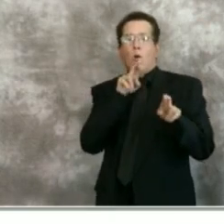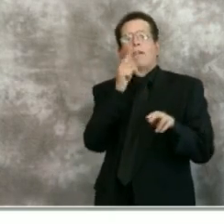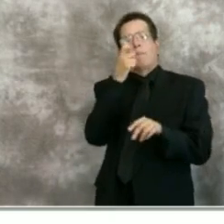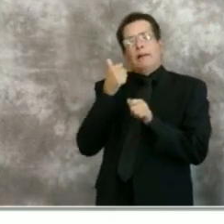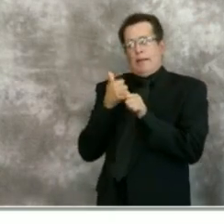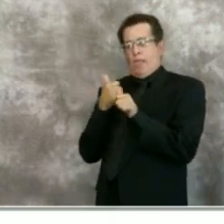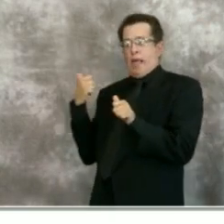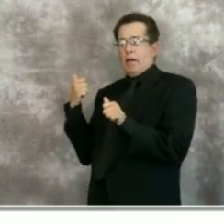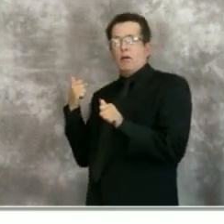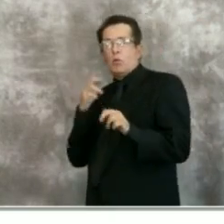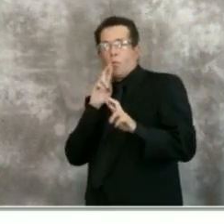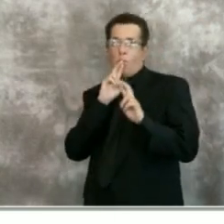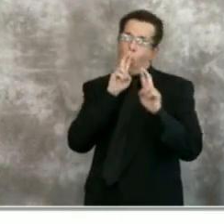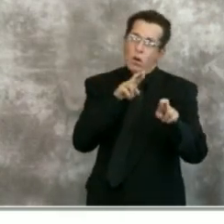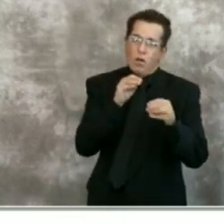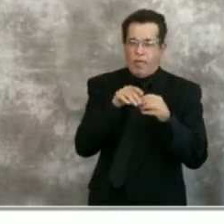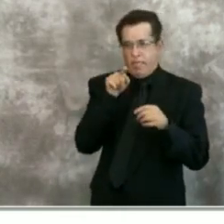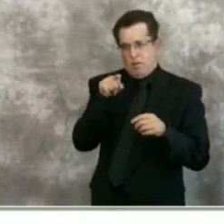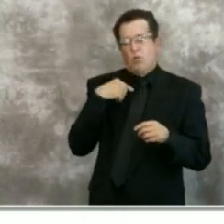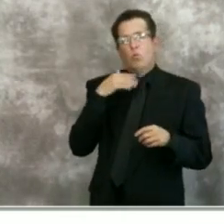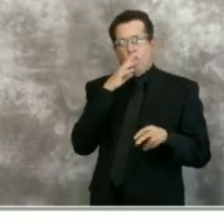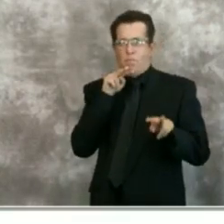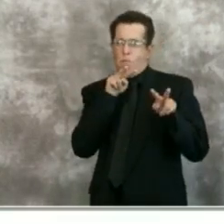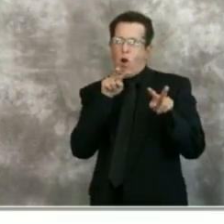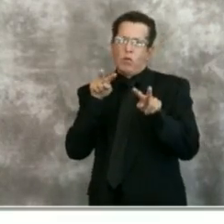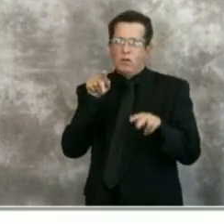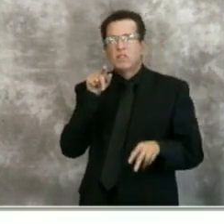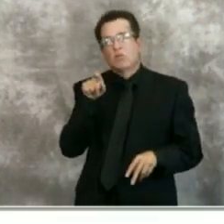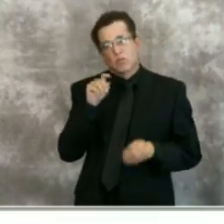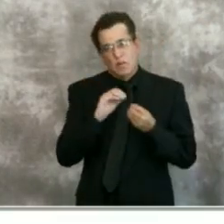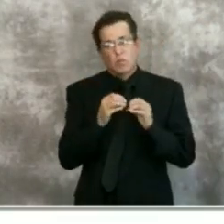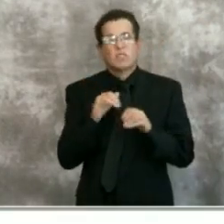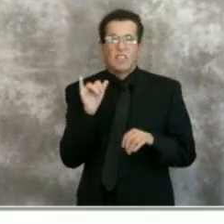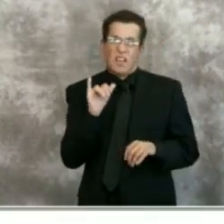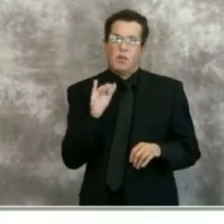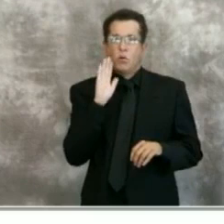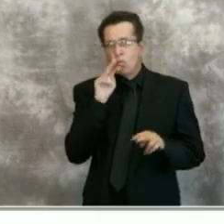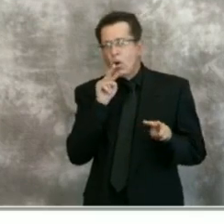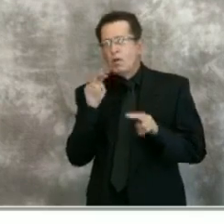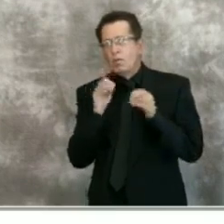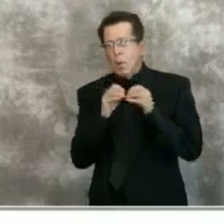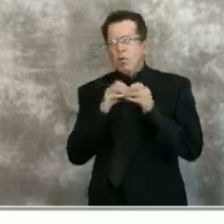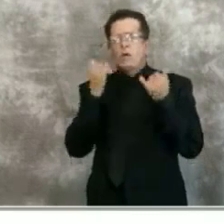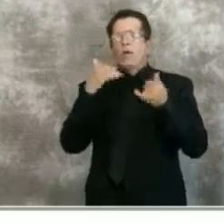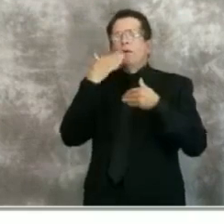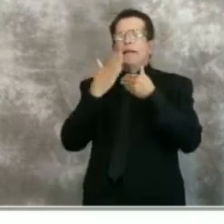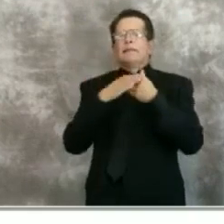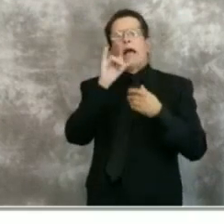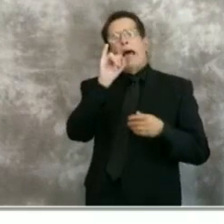HOSPITALIZATIONS COVID RELATED OR A LITTLE BIT OF THE SIGNIFICANT DELAY FROM OUTBREAKS IN FROM CASES AND SO